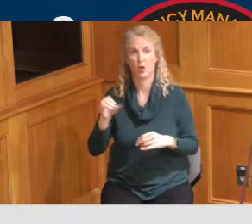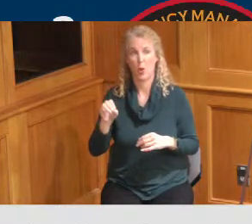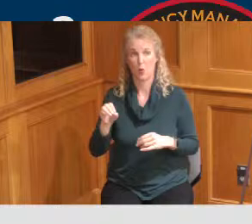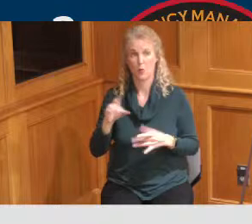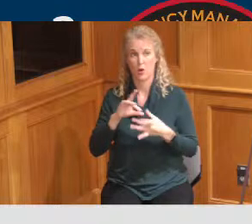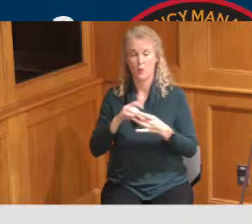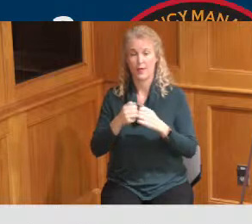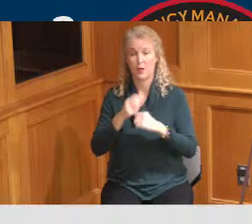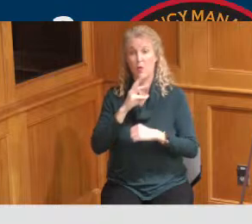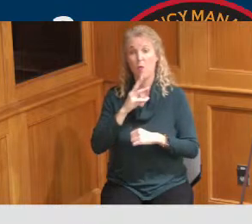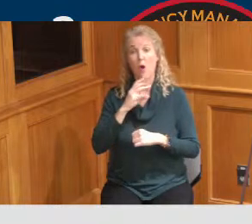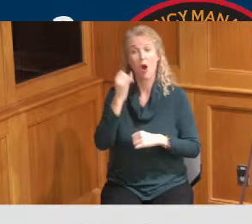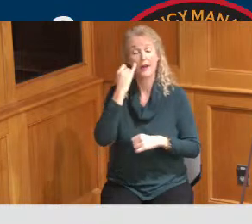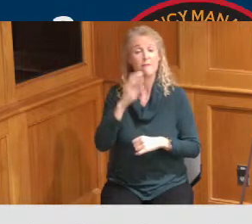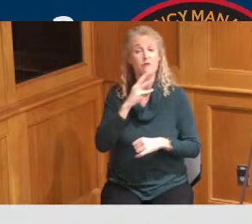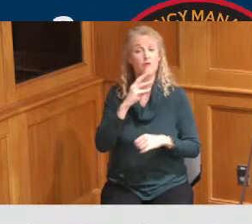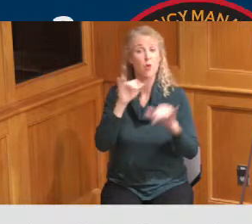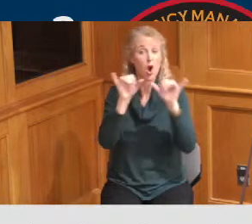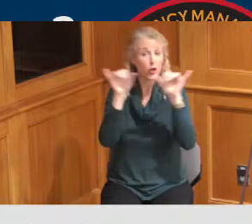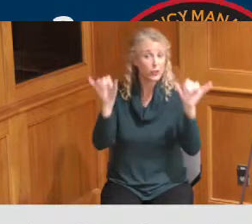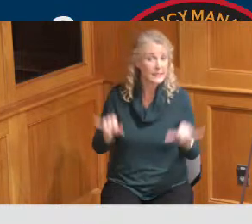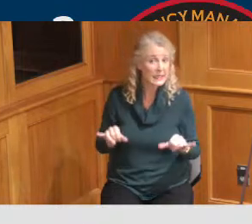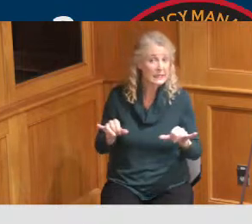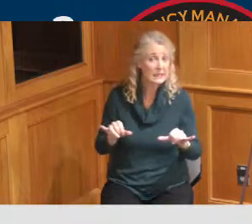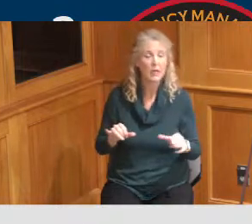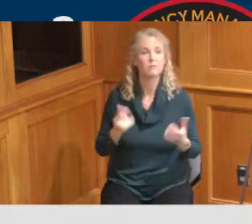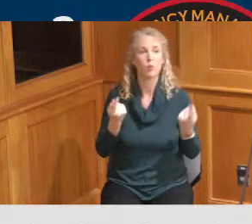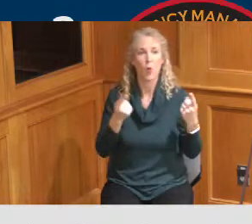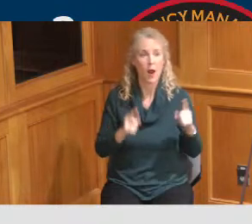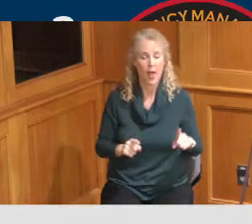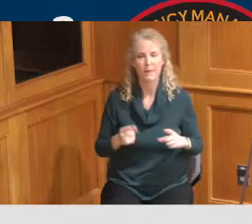impact of water systems and then we could put that in there so it's a much Clear sure you've seen it